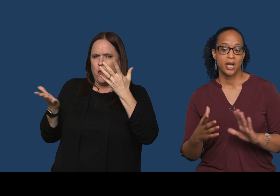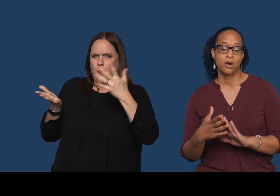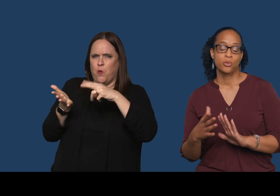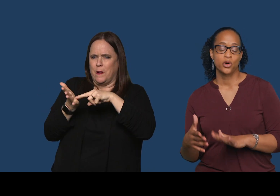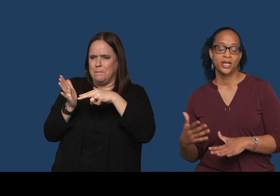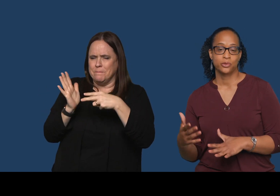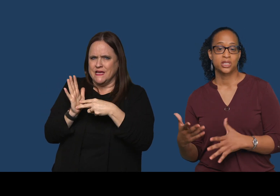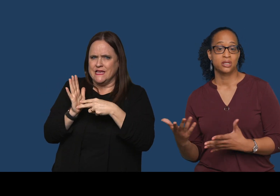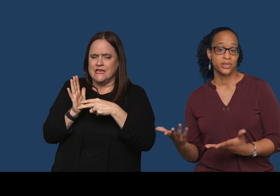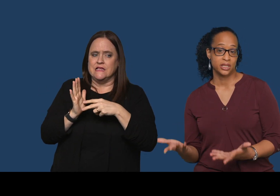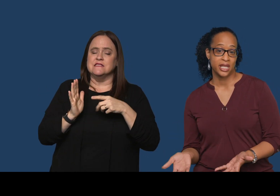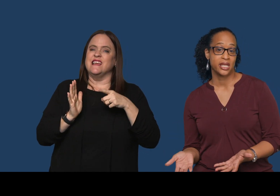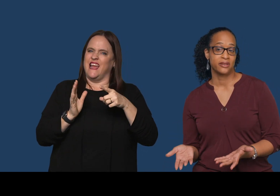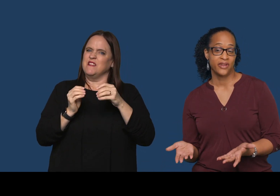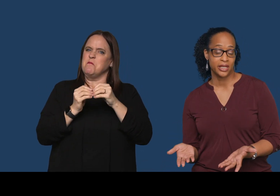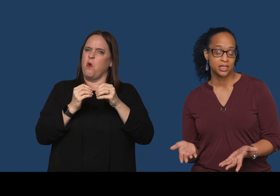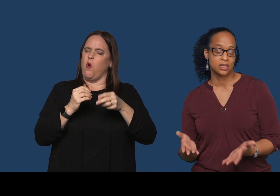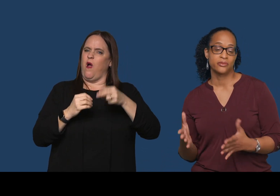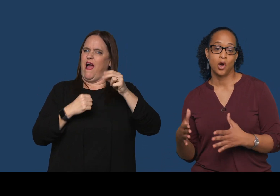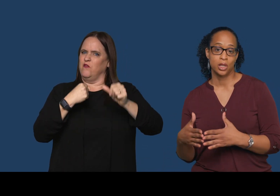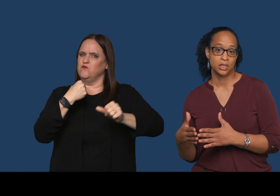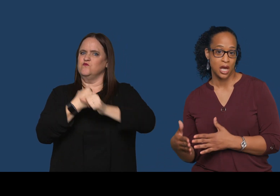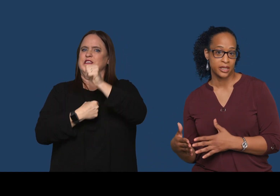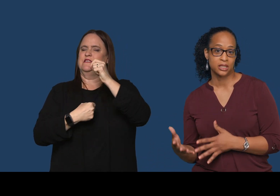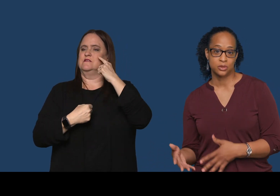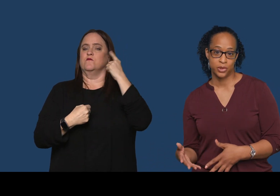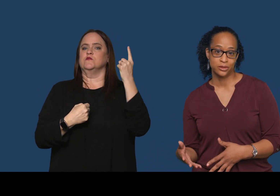or more at risk of being taken advantage of online as well.